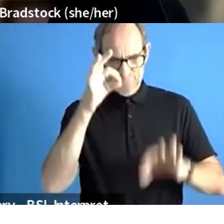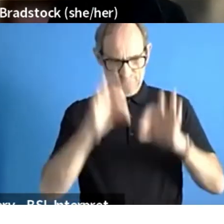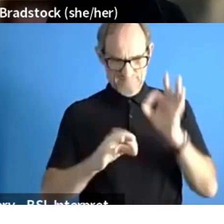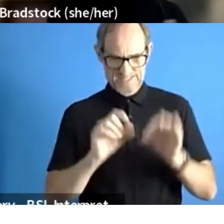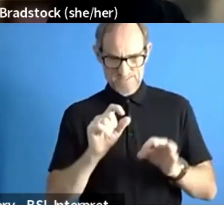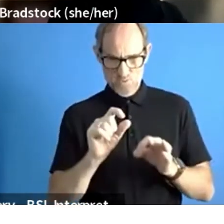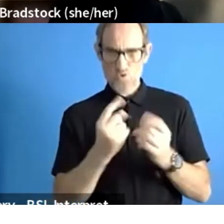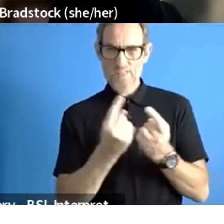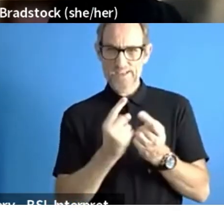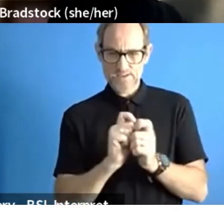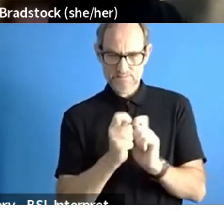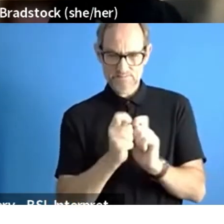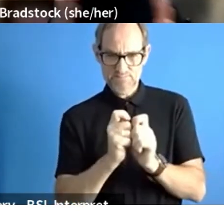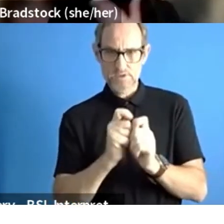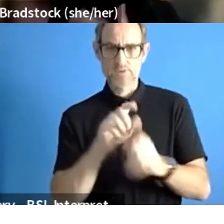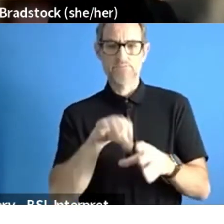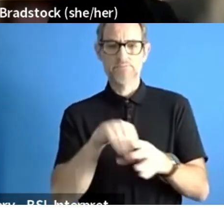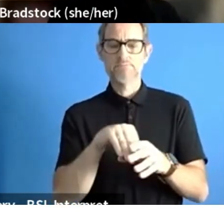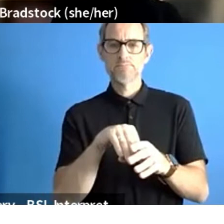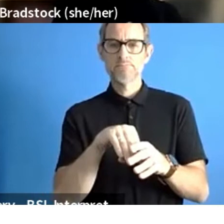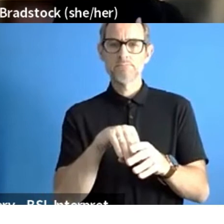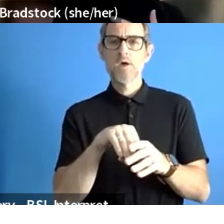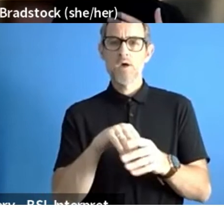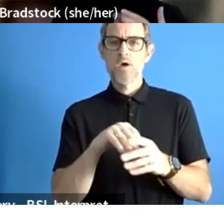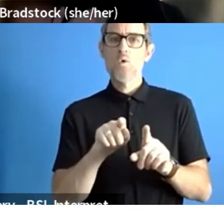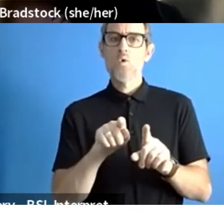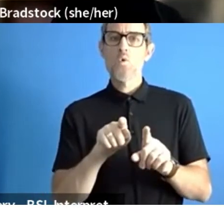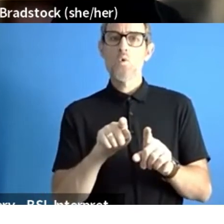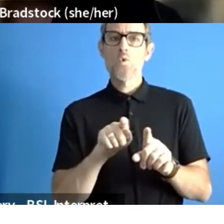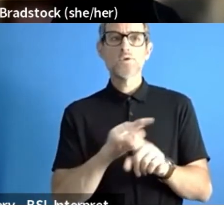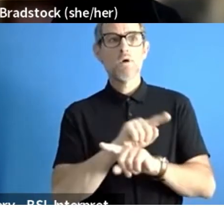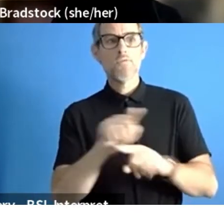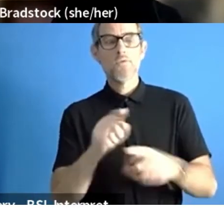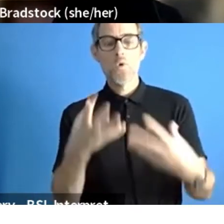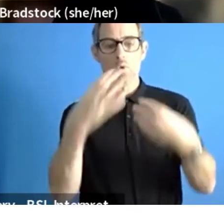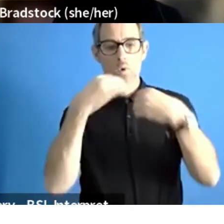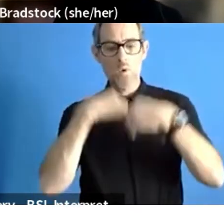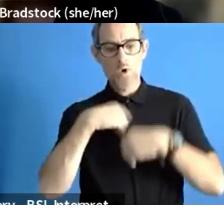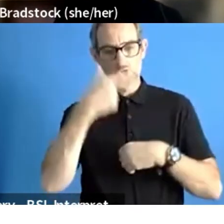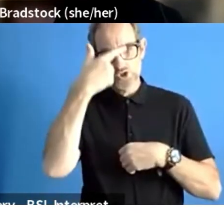mentioned and these people can bring this way of thinking to the design